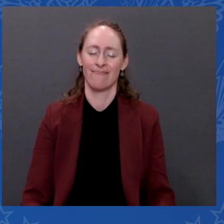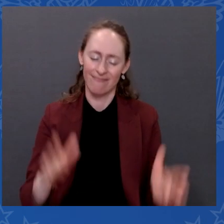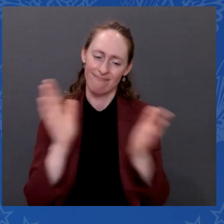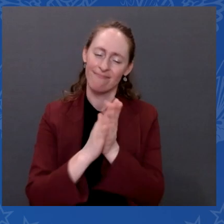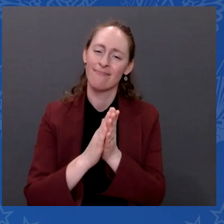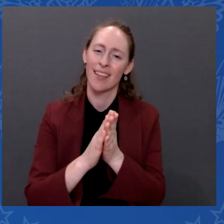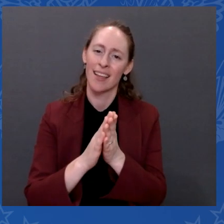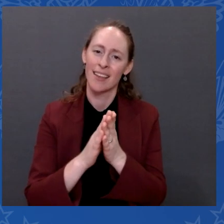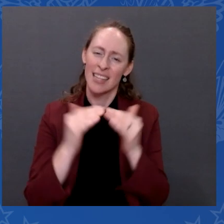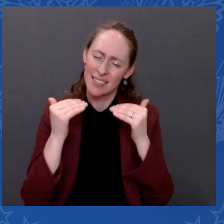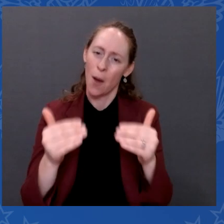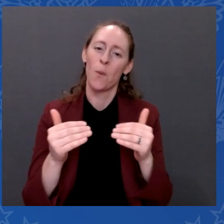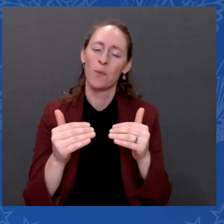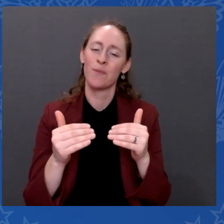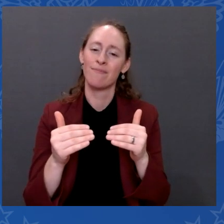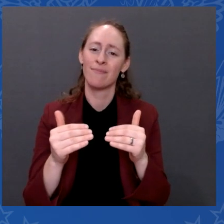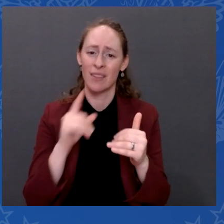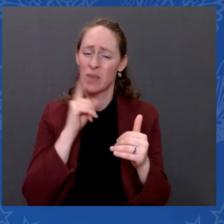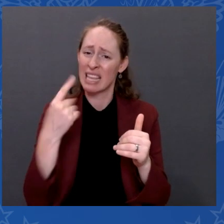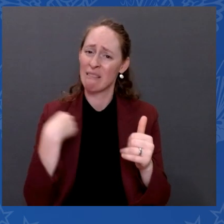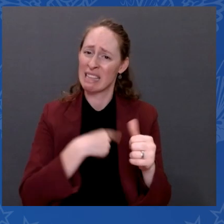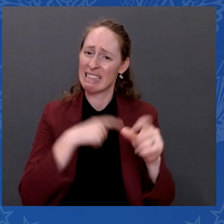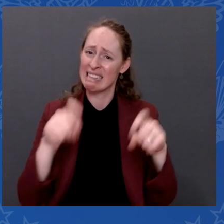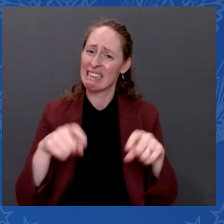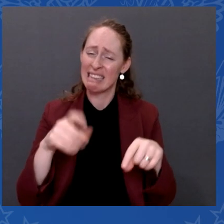And thank you all for helping today. I truly appreciate it.